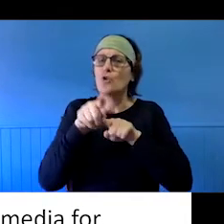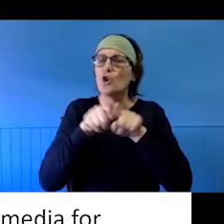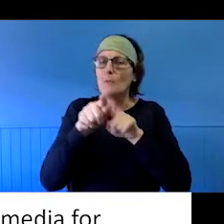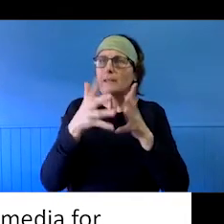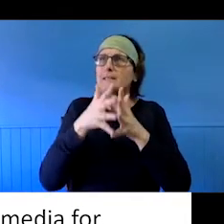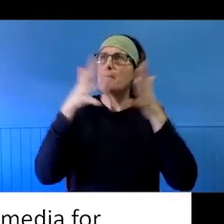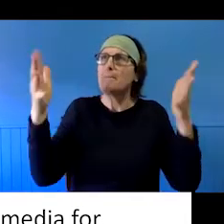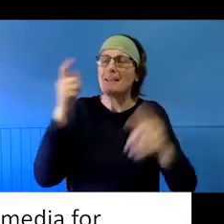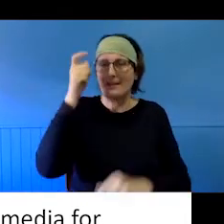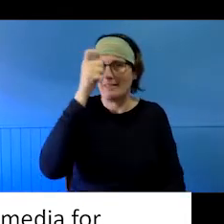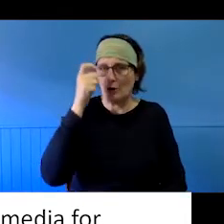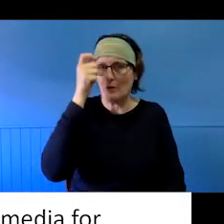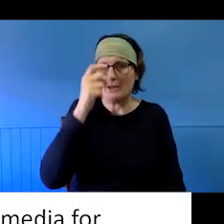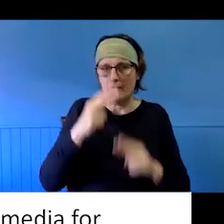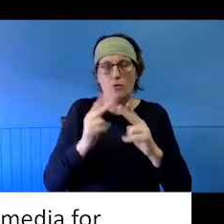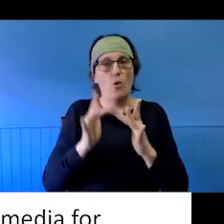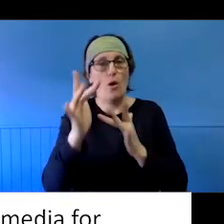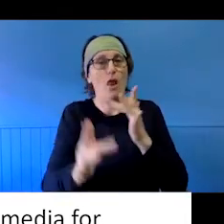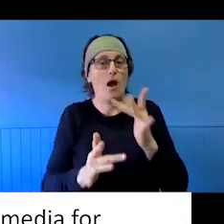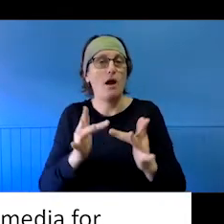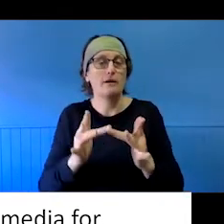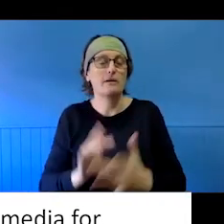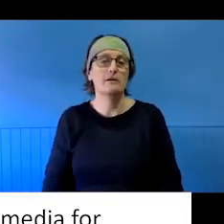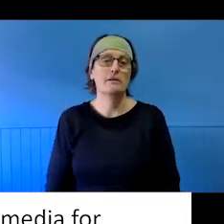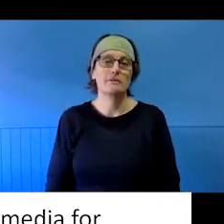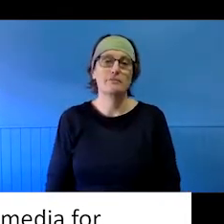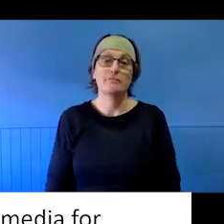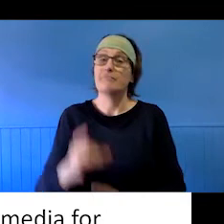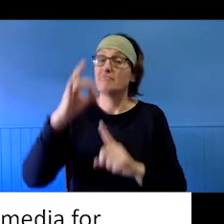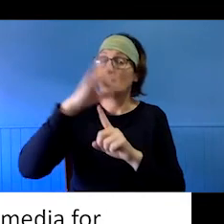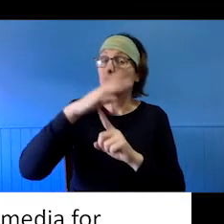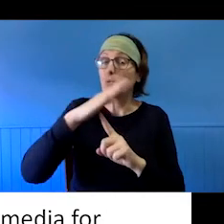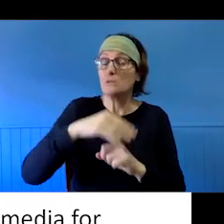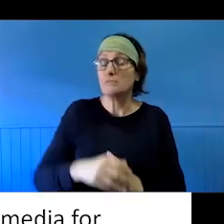in the online learning context it becomes really important because it